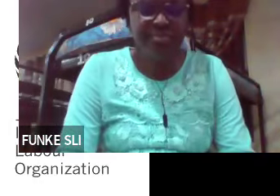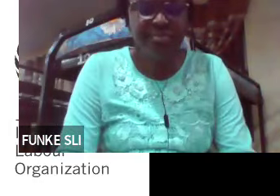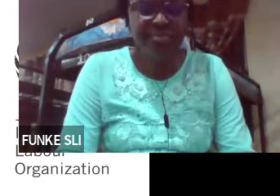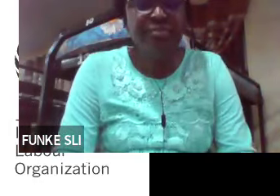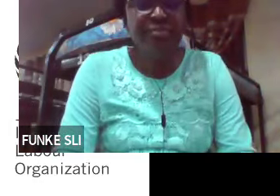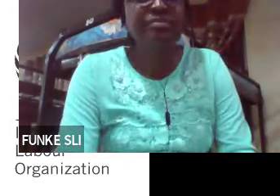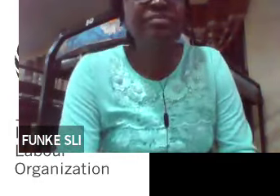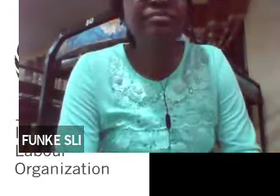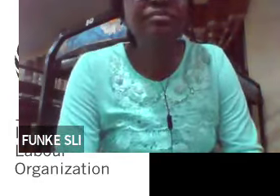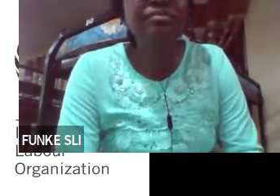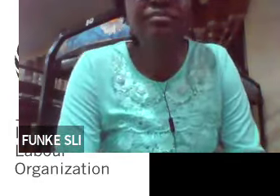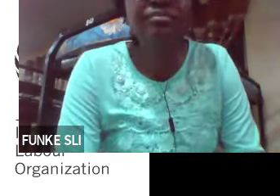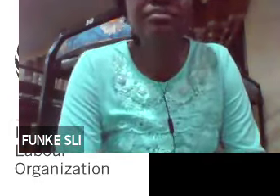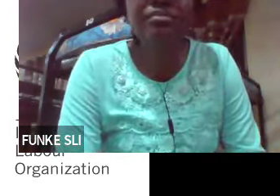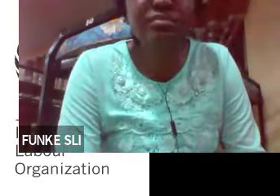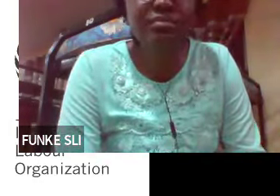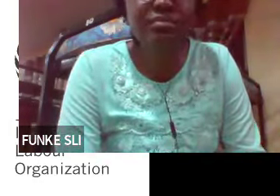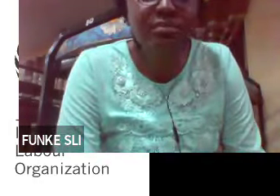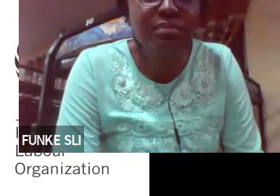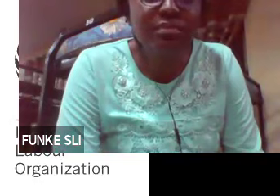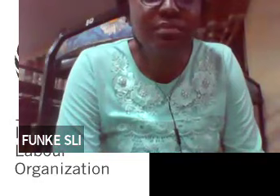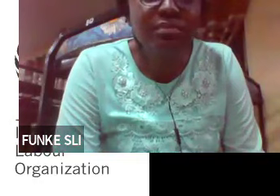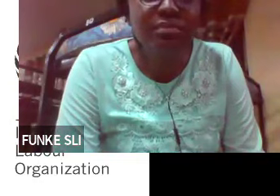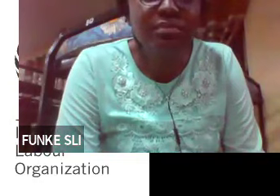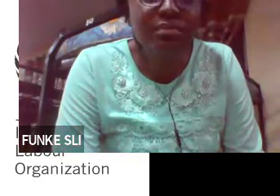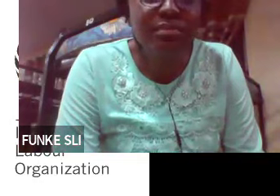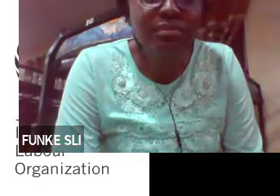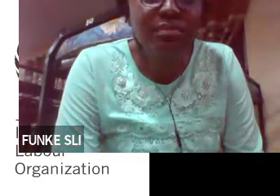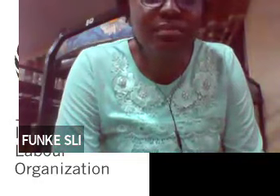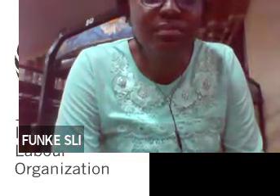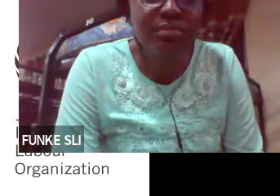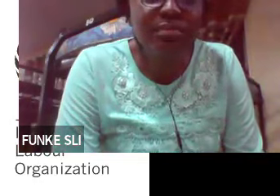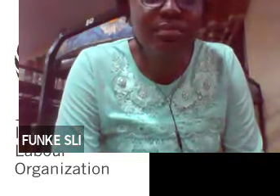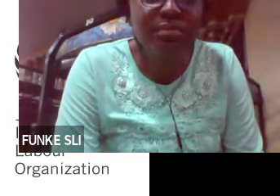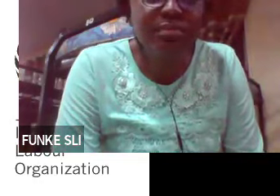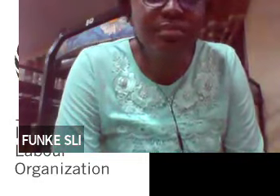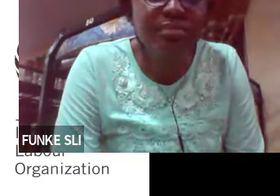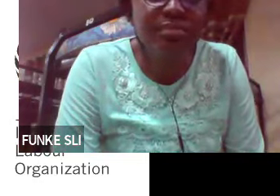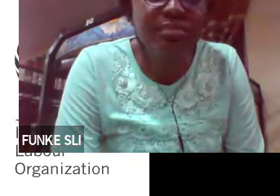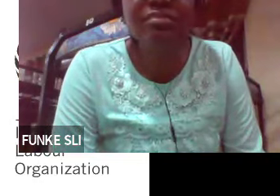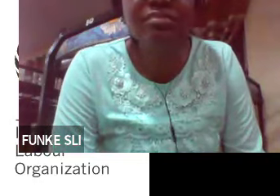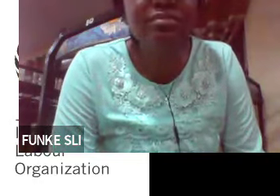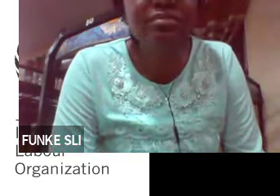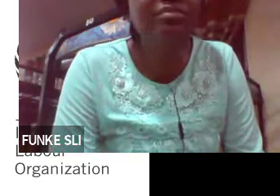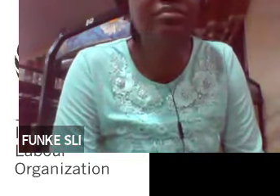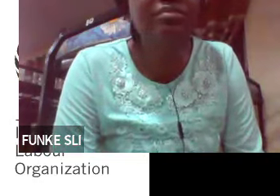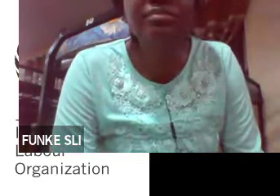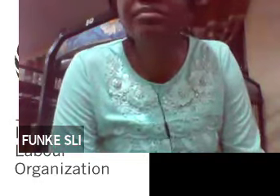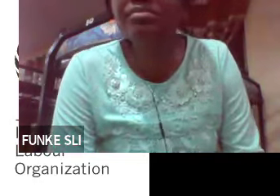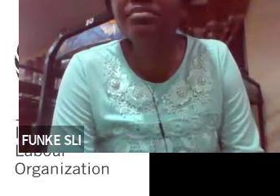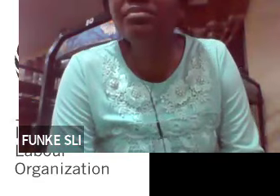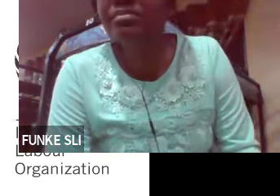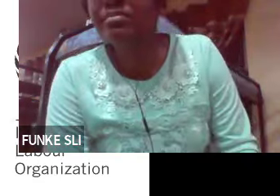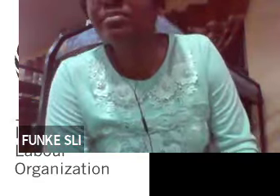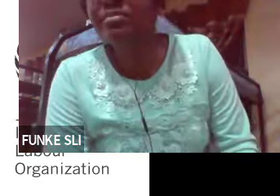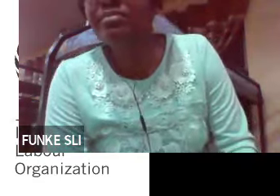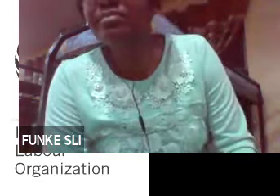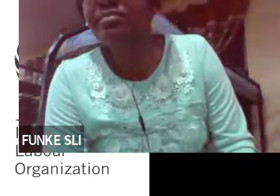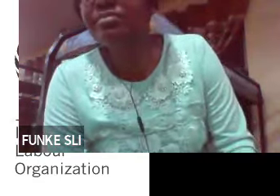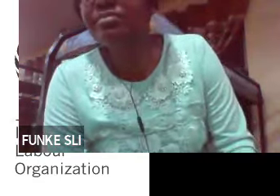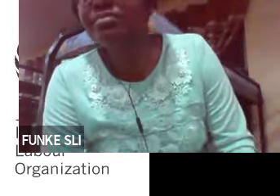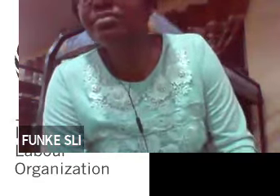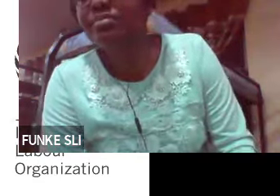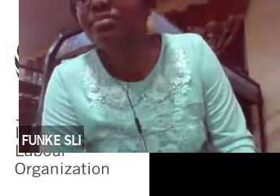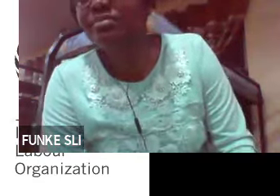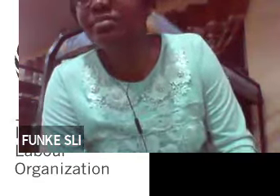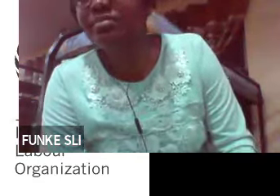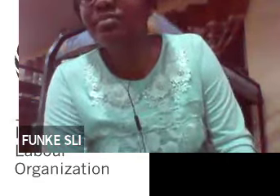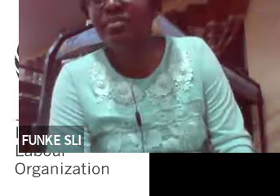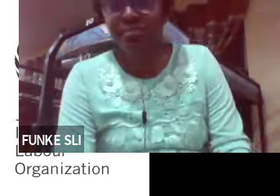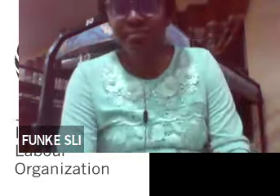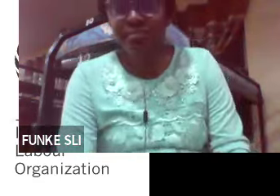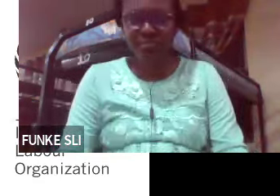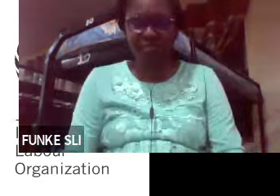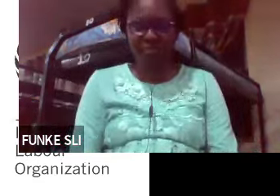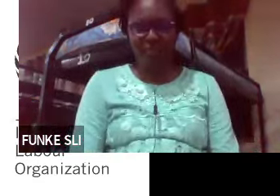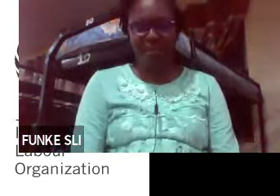Queen Christopher: global is going. He's spreading like a wildfire. Let me just put it that way. So I want to be a great farmer to employ people to feed our nation, and also to bring